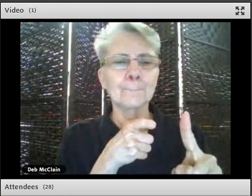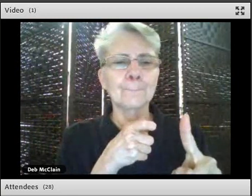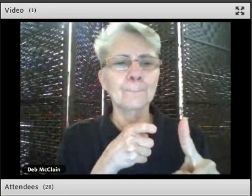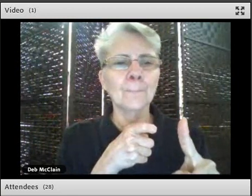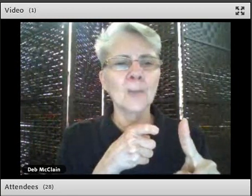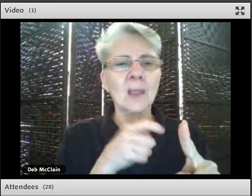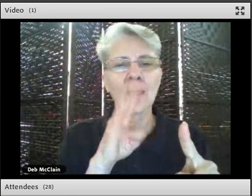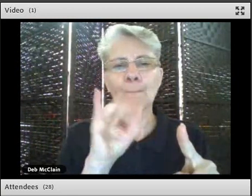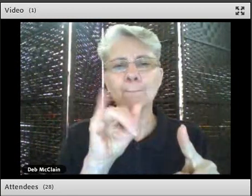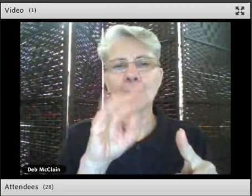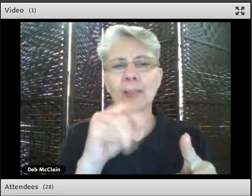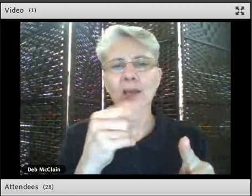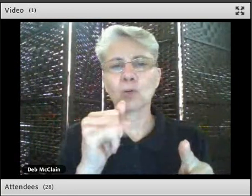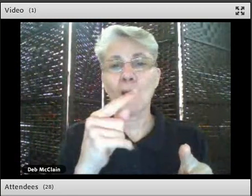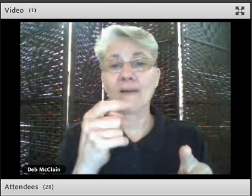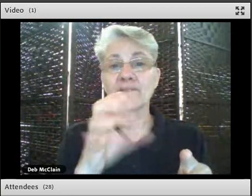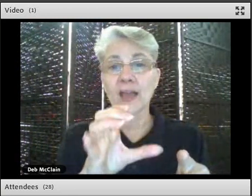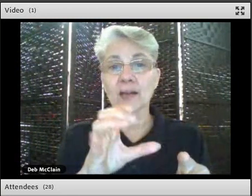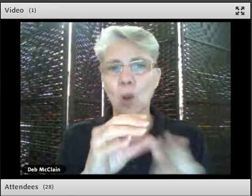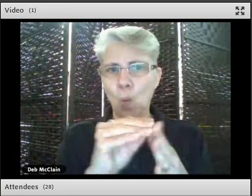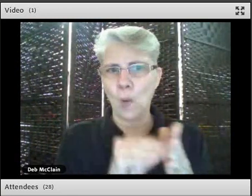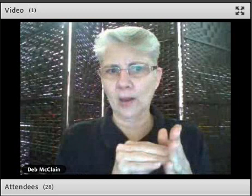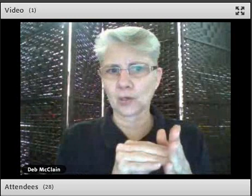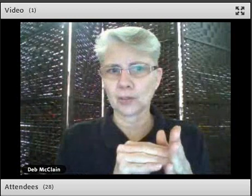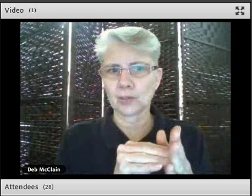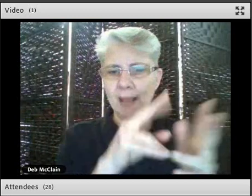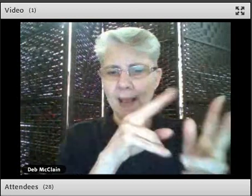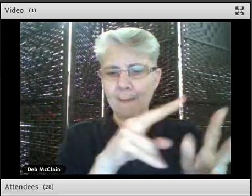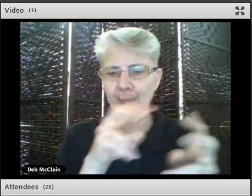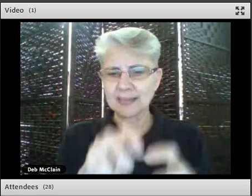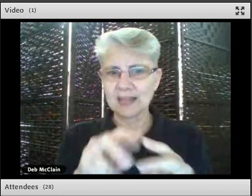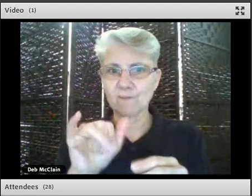If you feel it's important, feel free to add that.